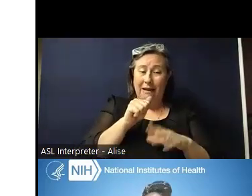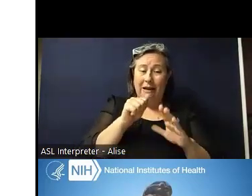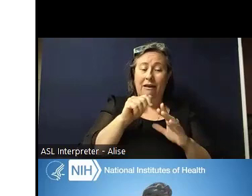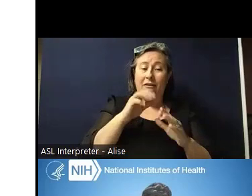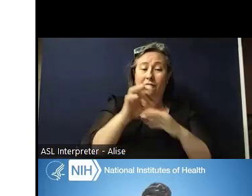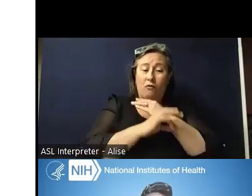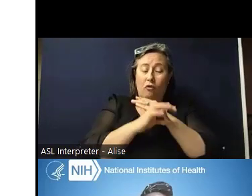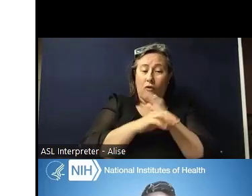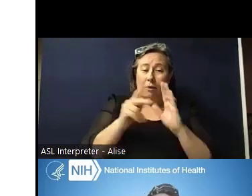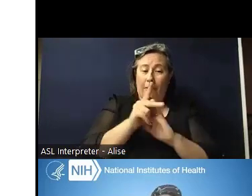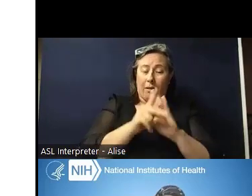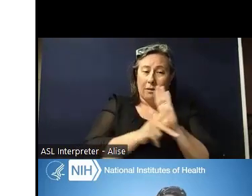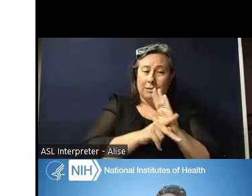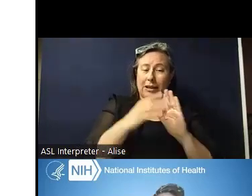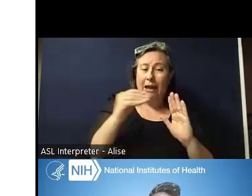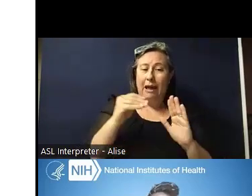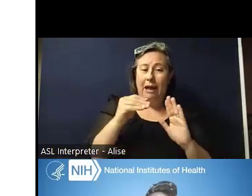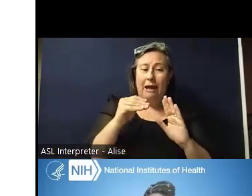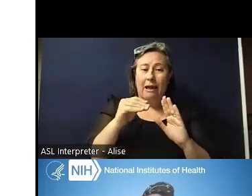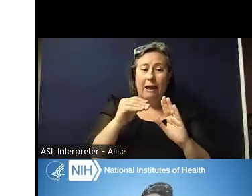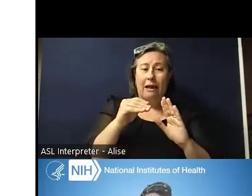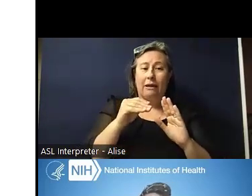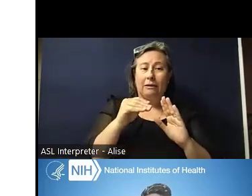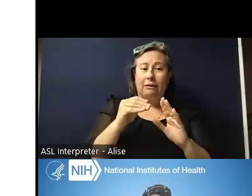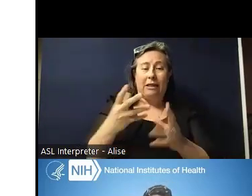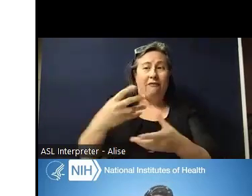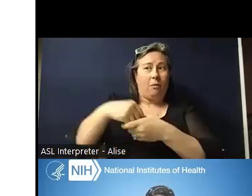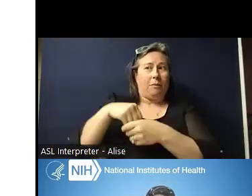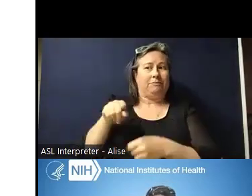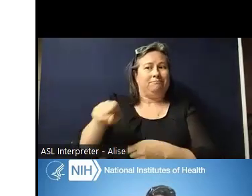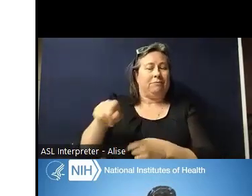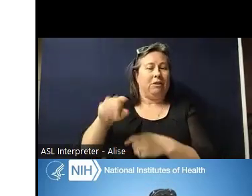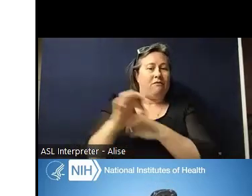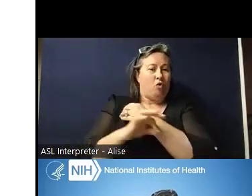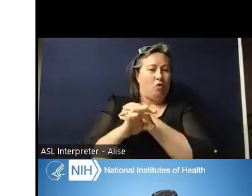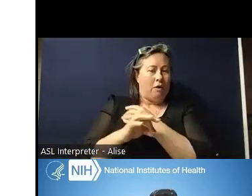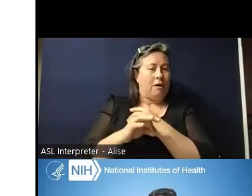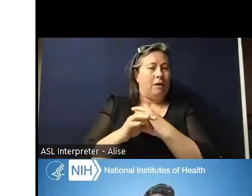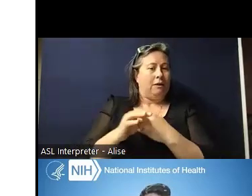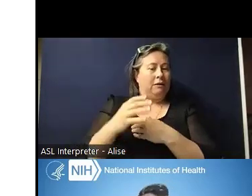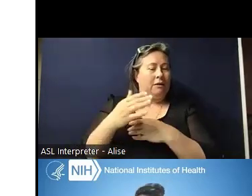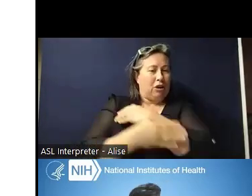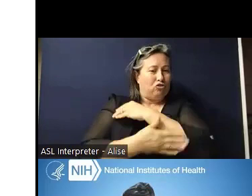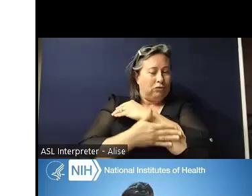and the affairs of the environment of a foreign country. And other examples are collaborations